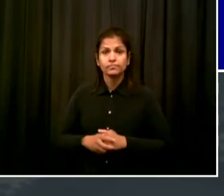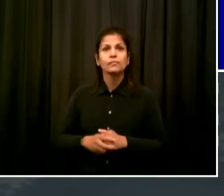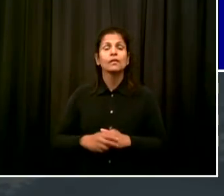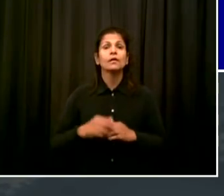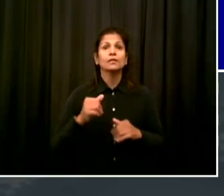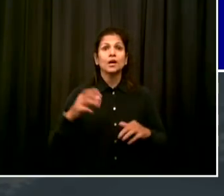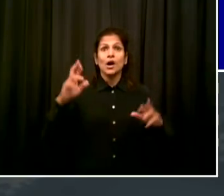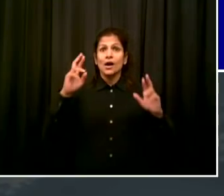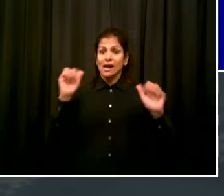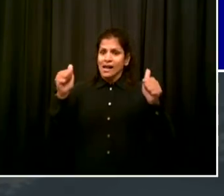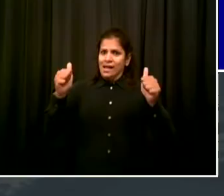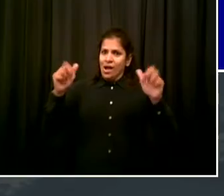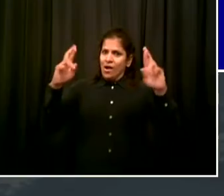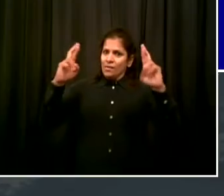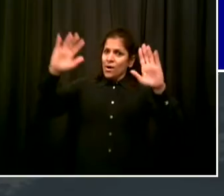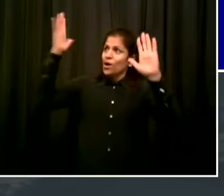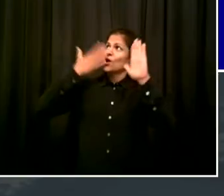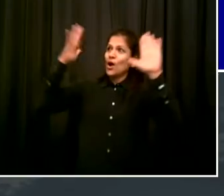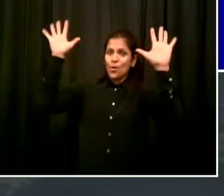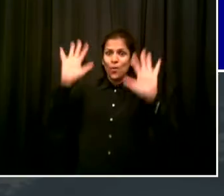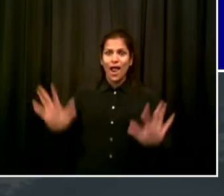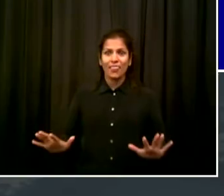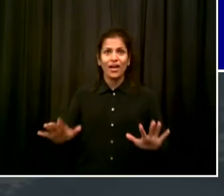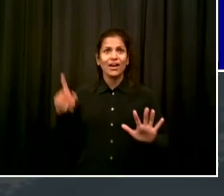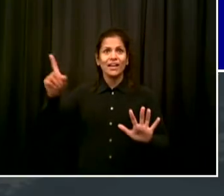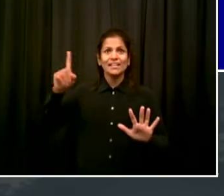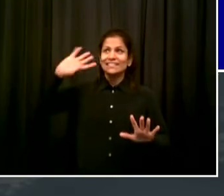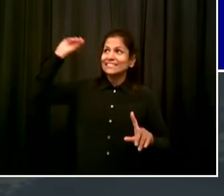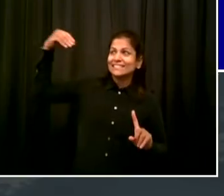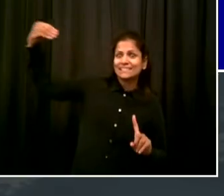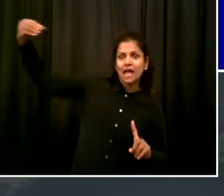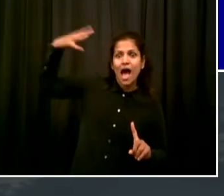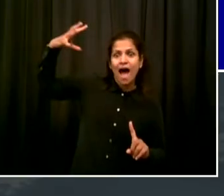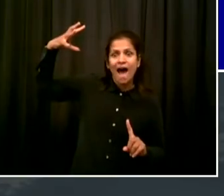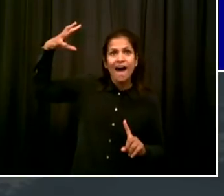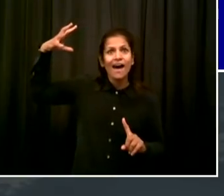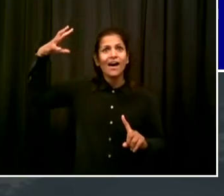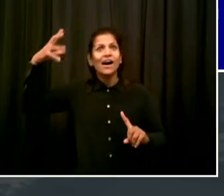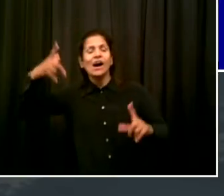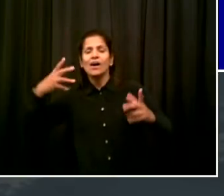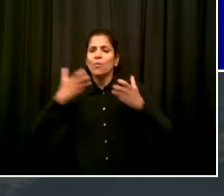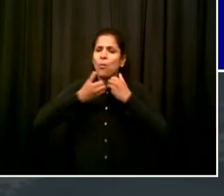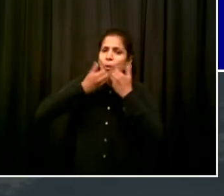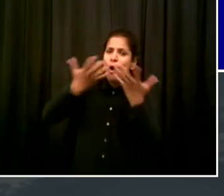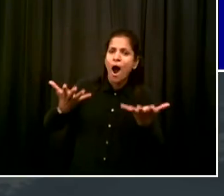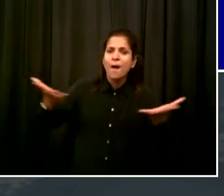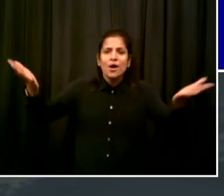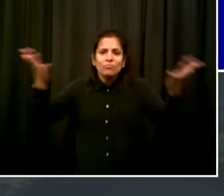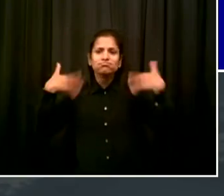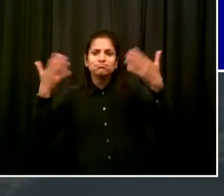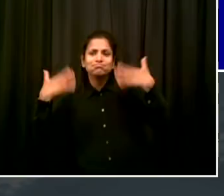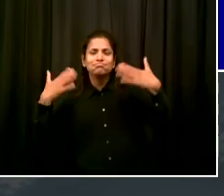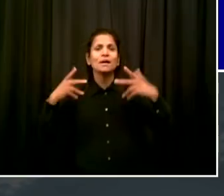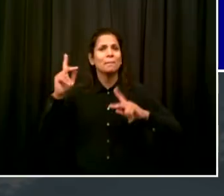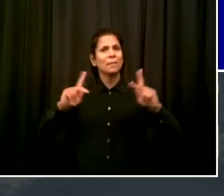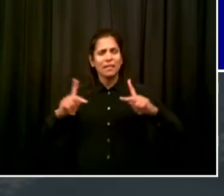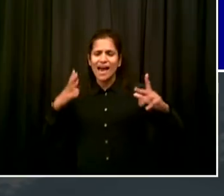WILL BE SARTTIG N IMMEDIATELY . WHEN THE WEATHER